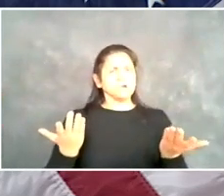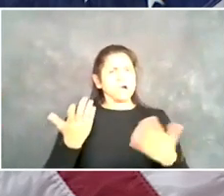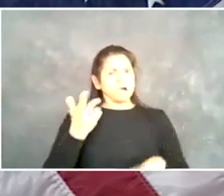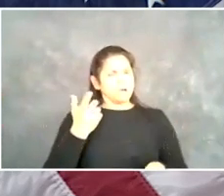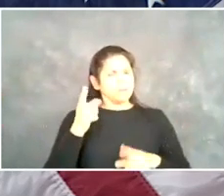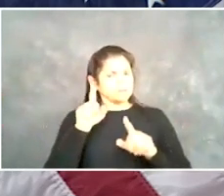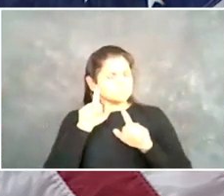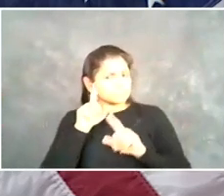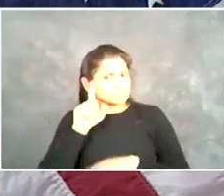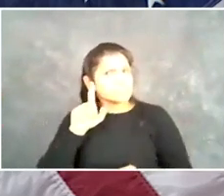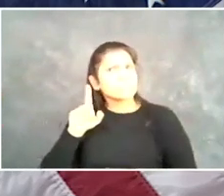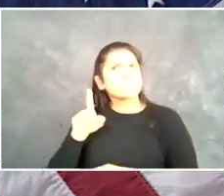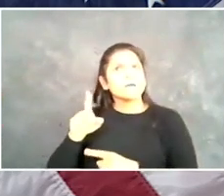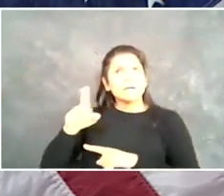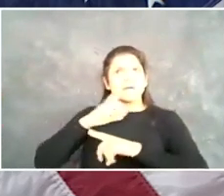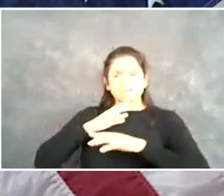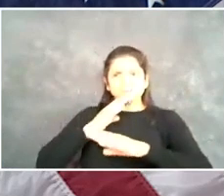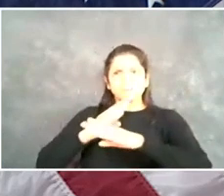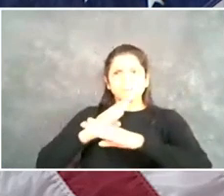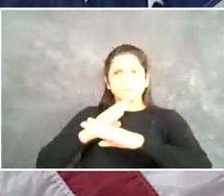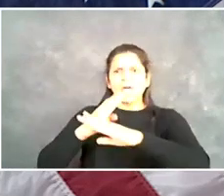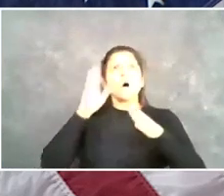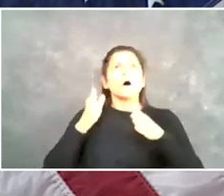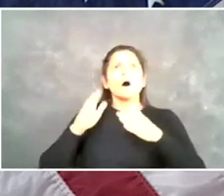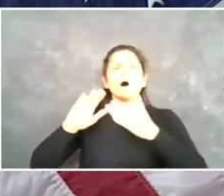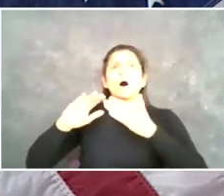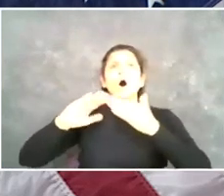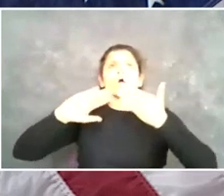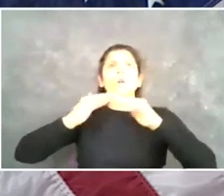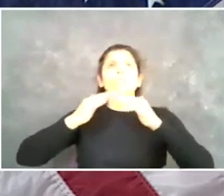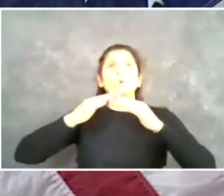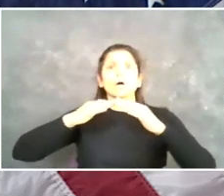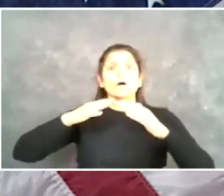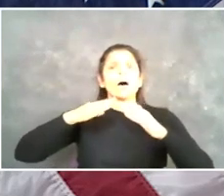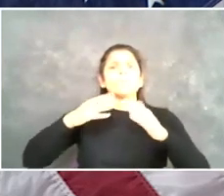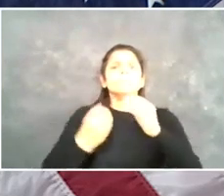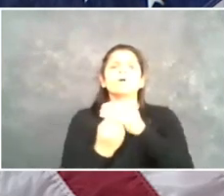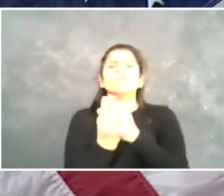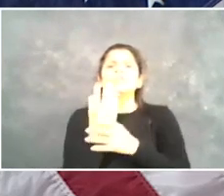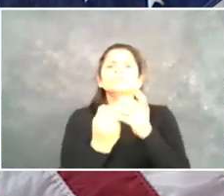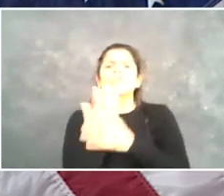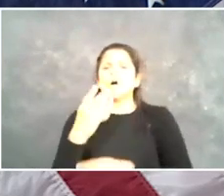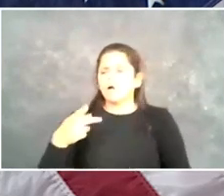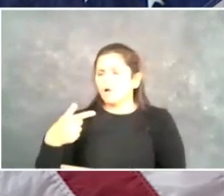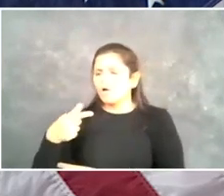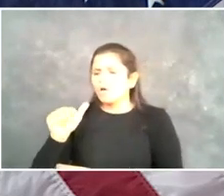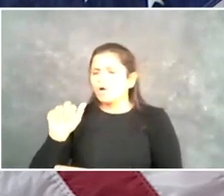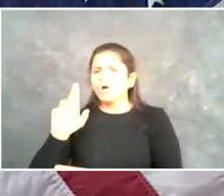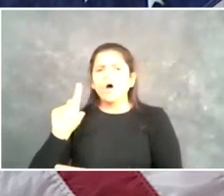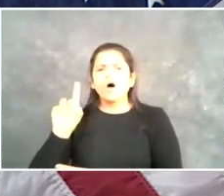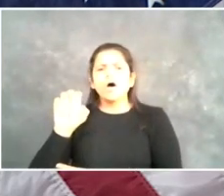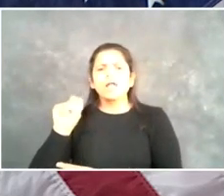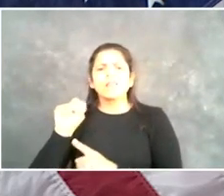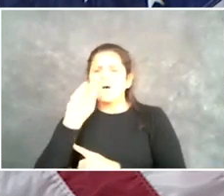IT'S ALSO CUT OFF 400 PEOPLE FROM THEIR COMMUNITY GARDENS AT A TIME WHEN MANY NEW YORKERS